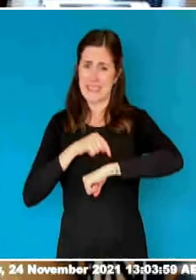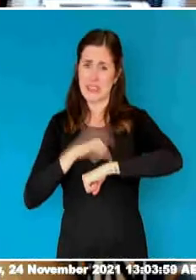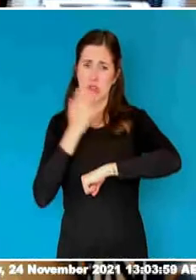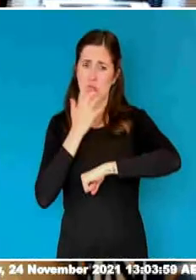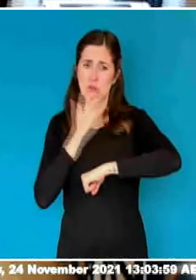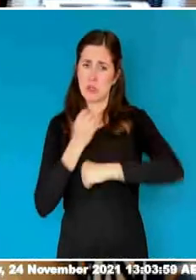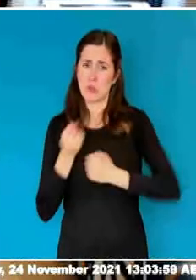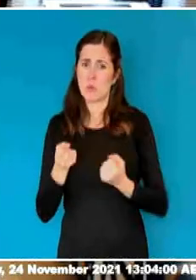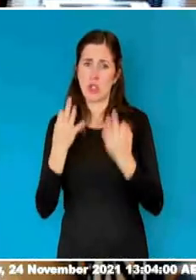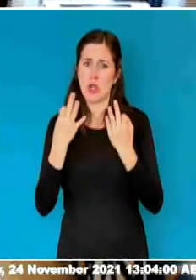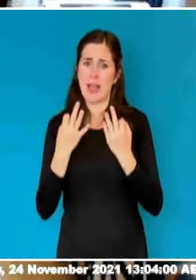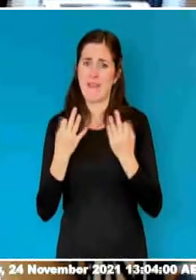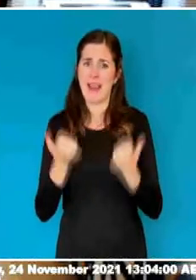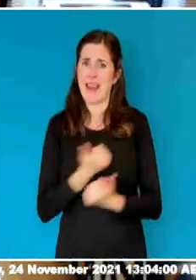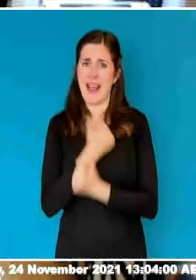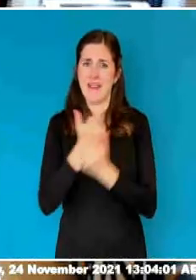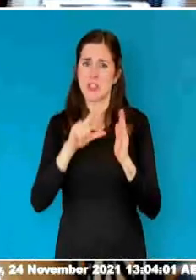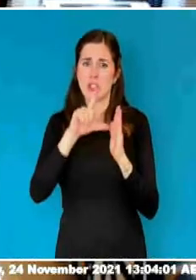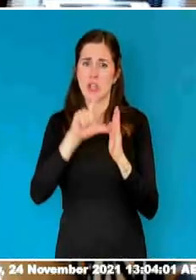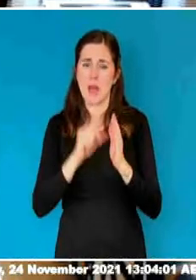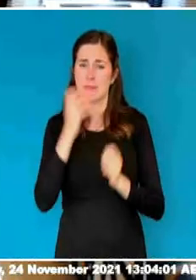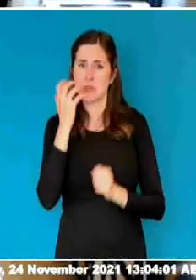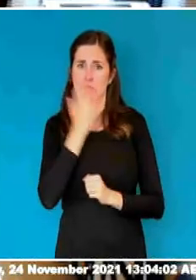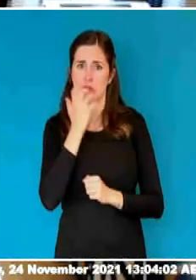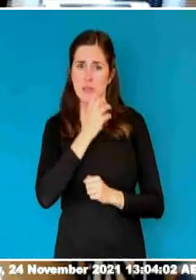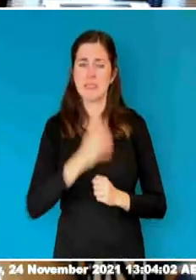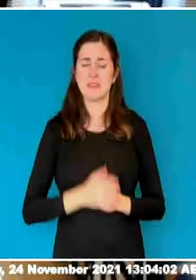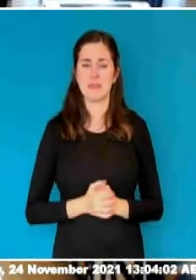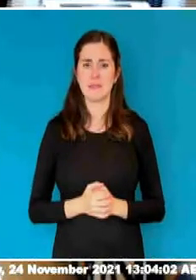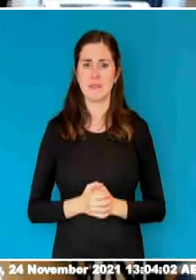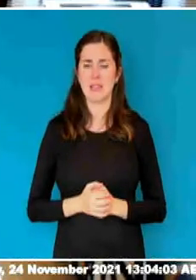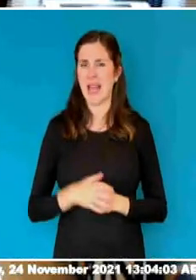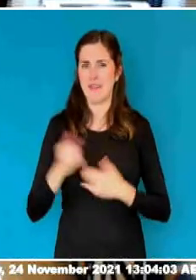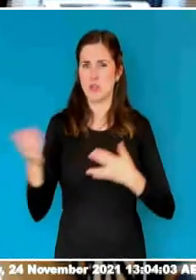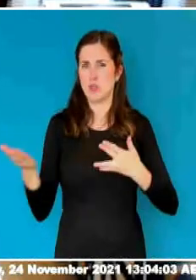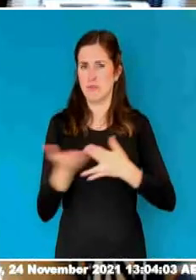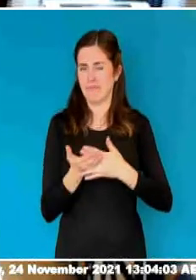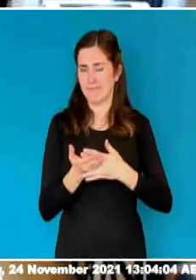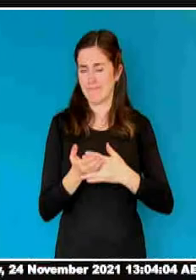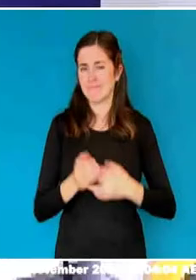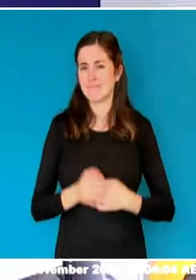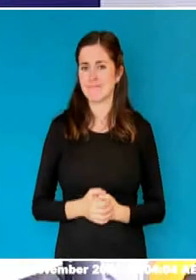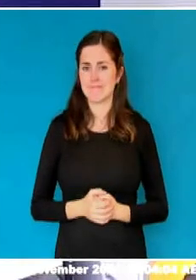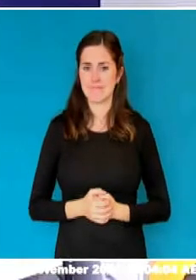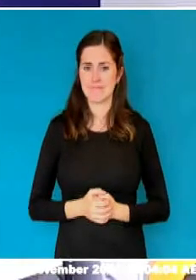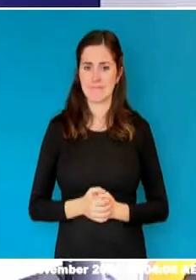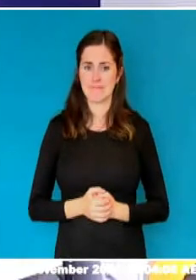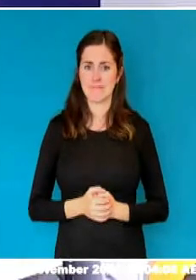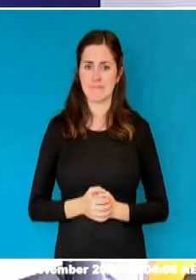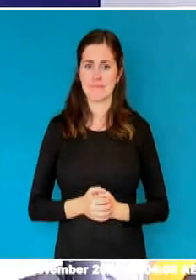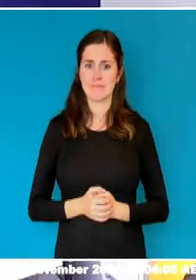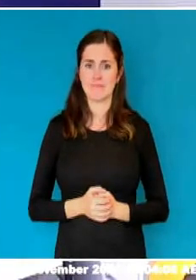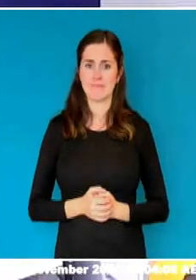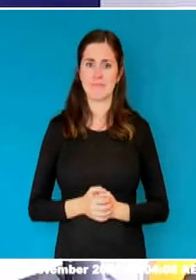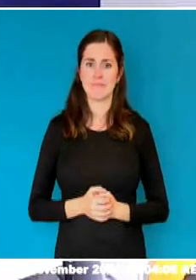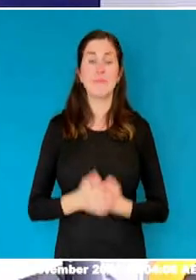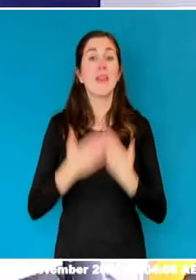Commissioner Galbally, and we might just end it there, if you don't mind. Thank you. Thank you very much.